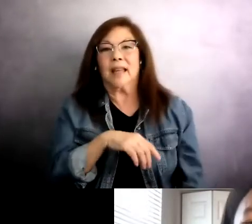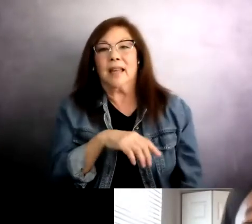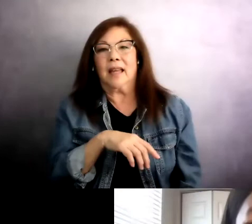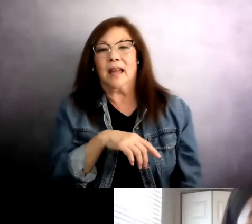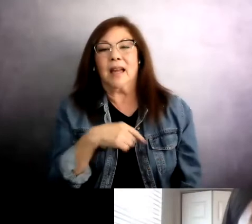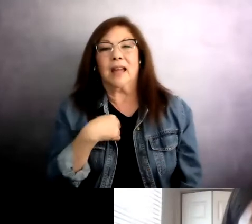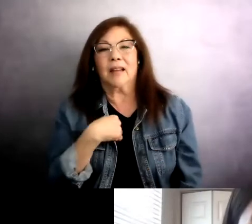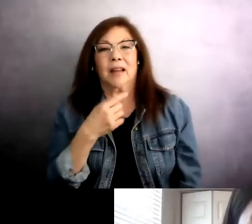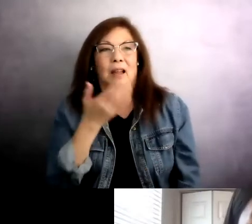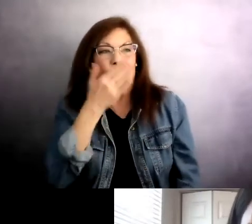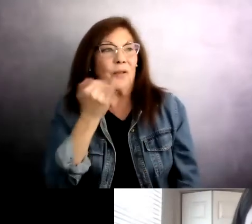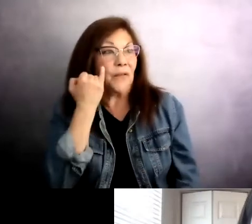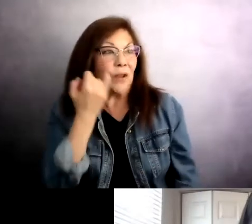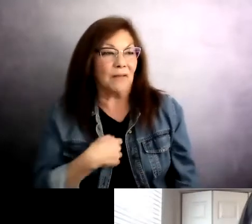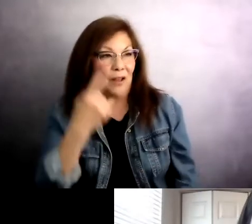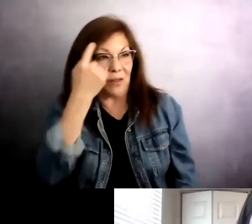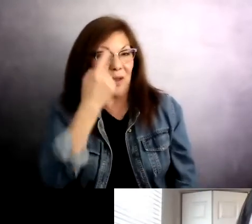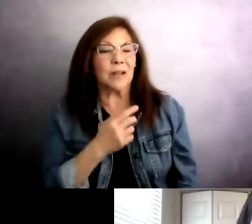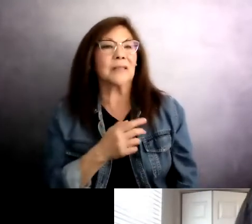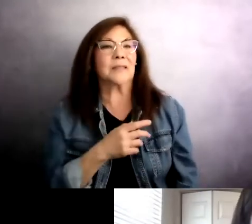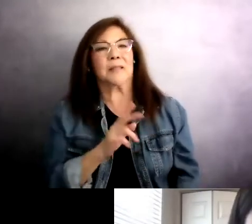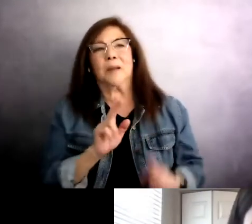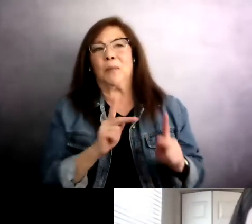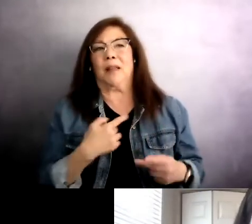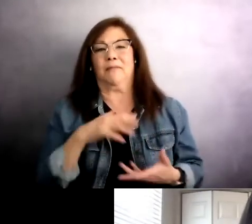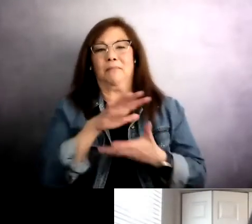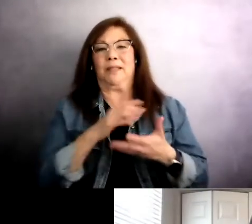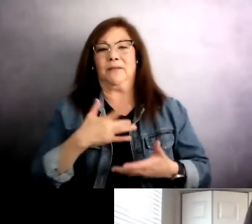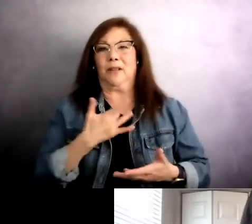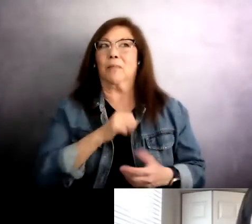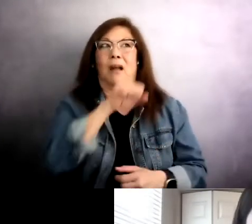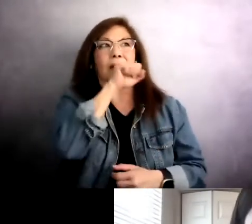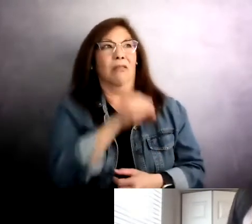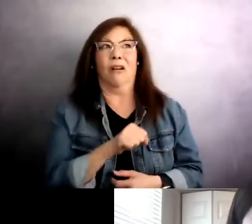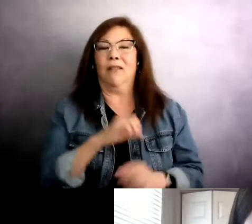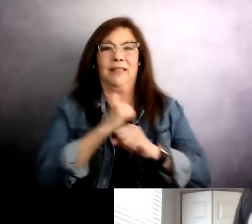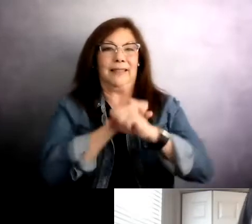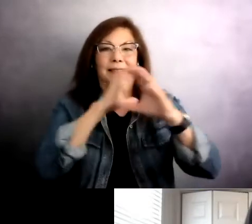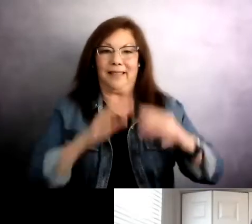you have that to put on it, people have mixed feelings on it?